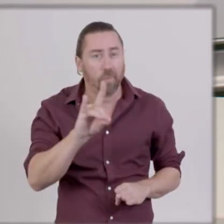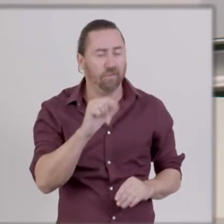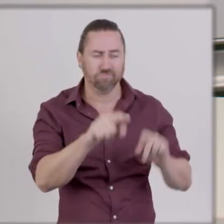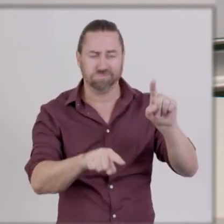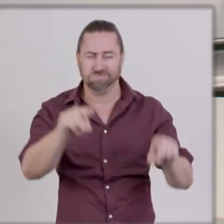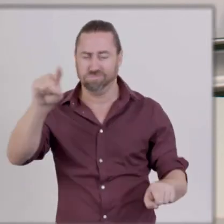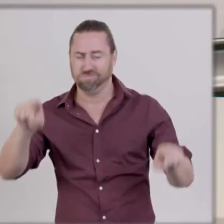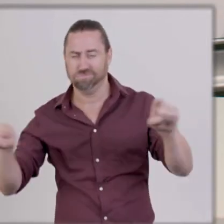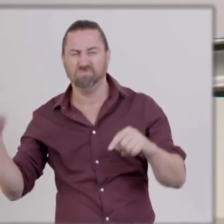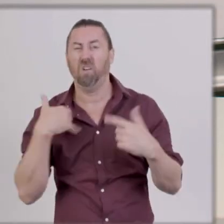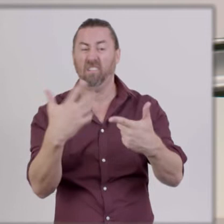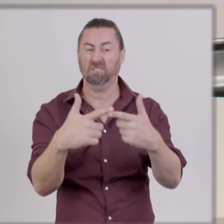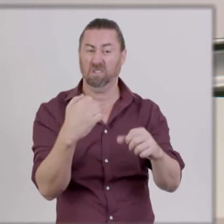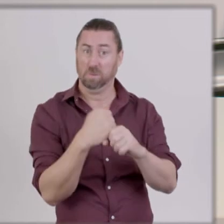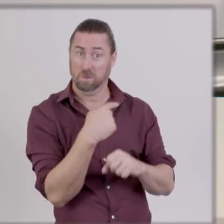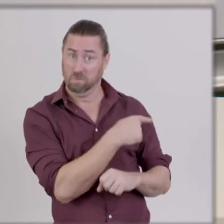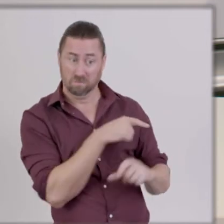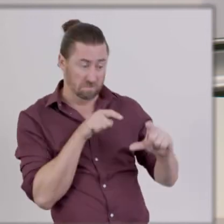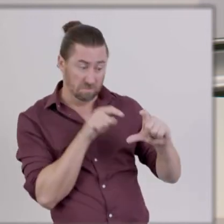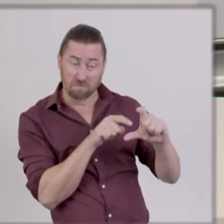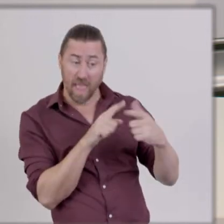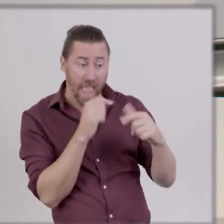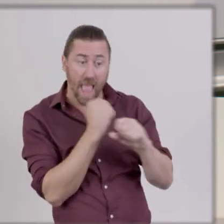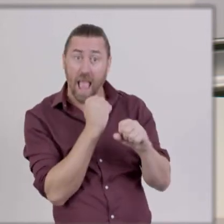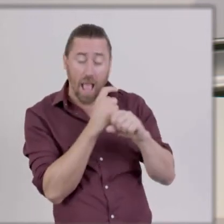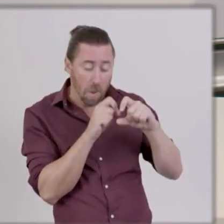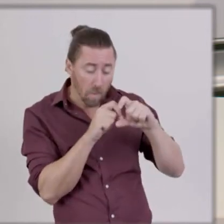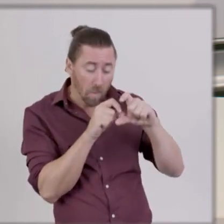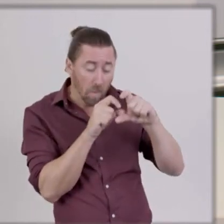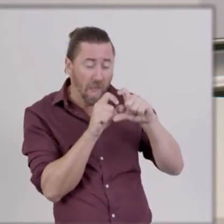For example, it took Georgie here about 21 days to hatch from an egg.